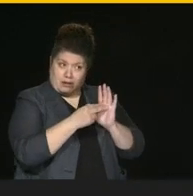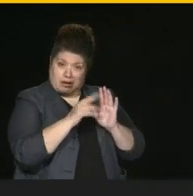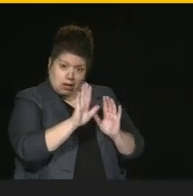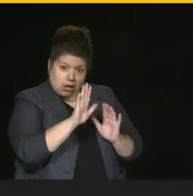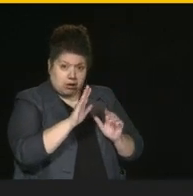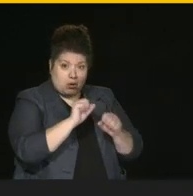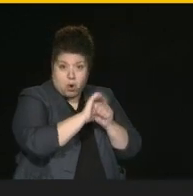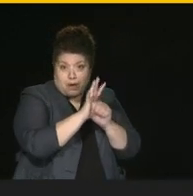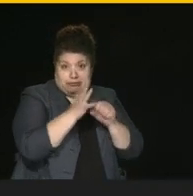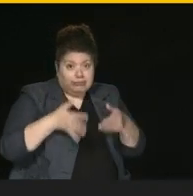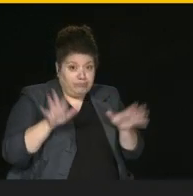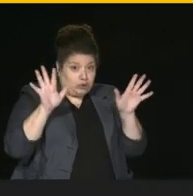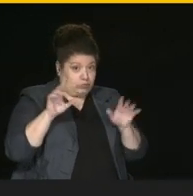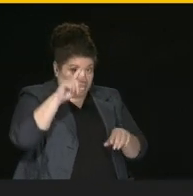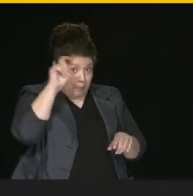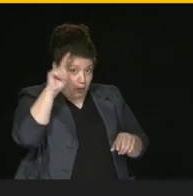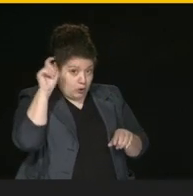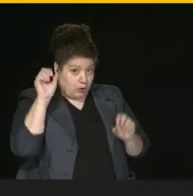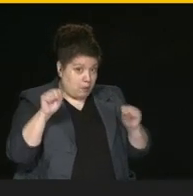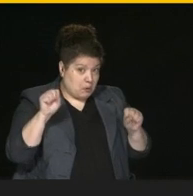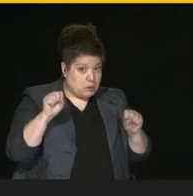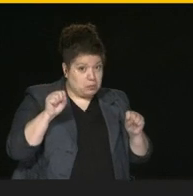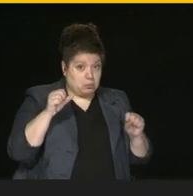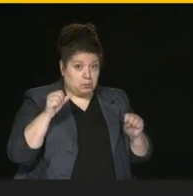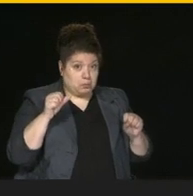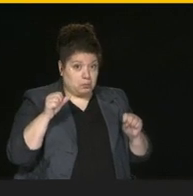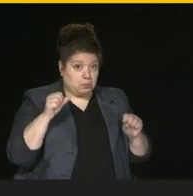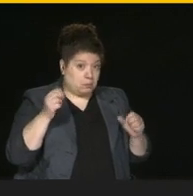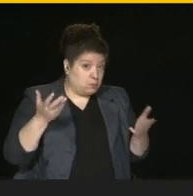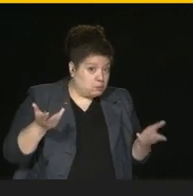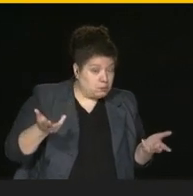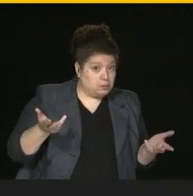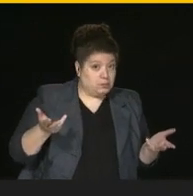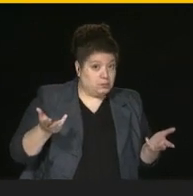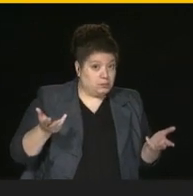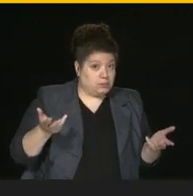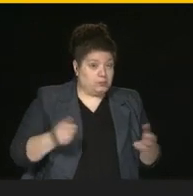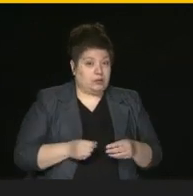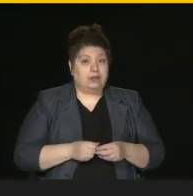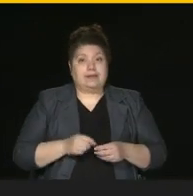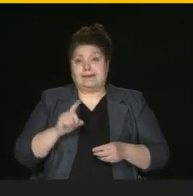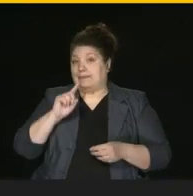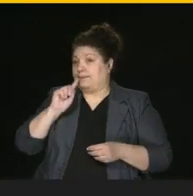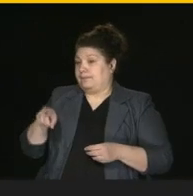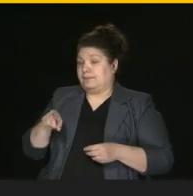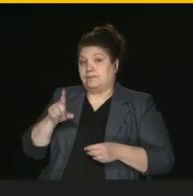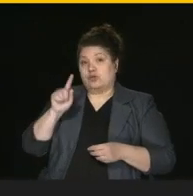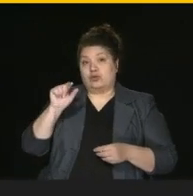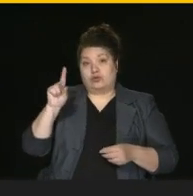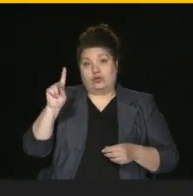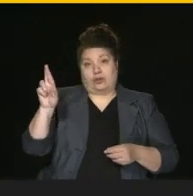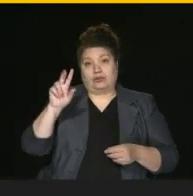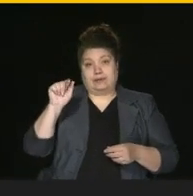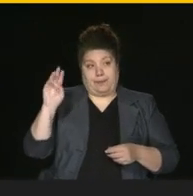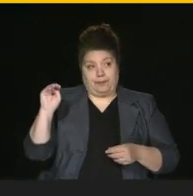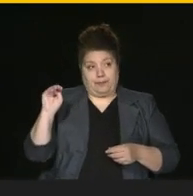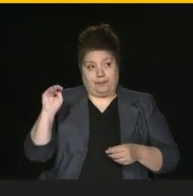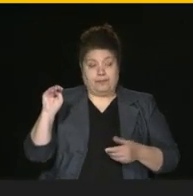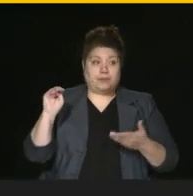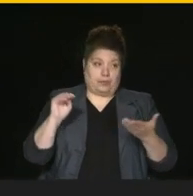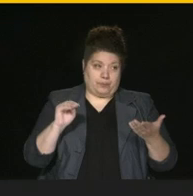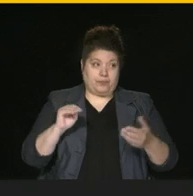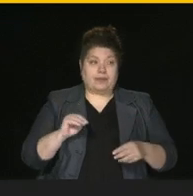YOU'RE TALKING ABOUT THE END OF